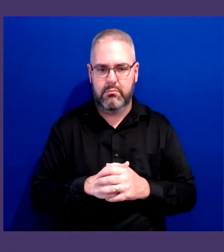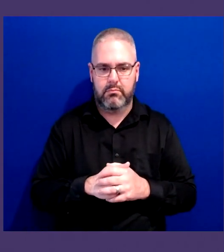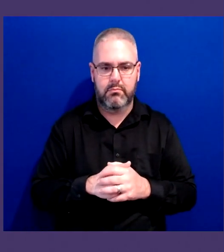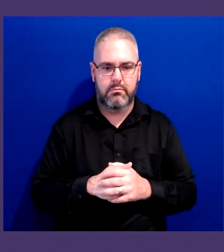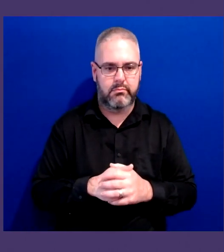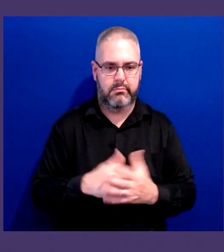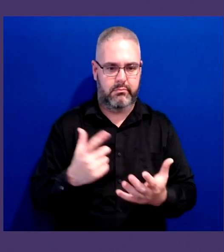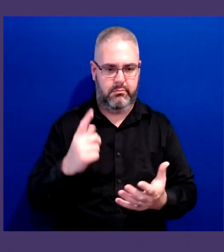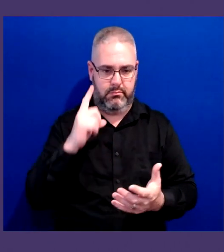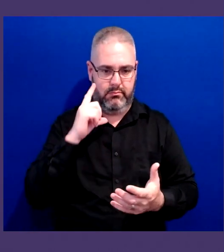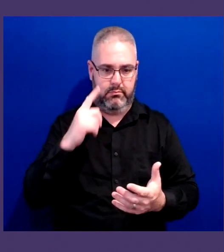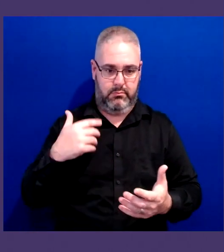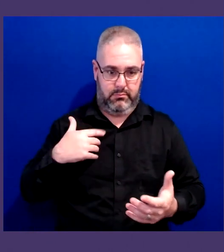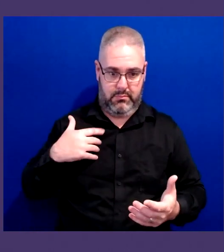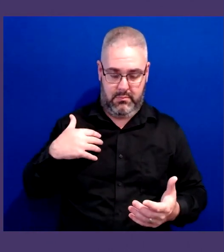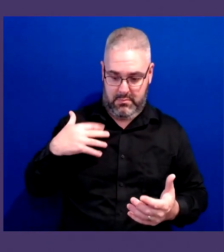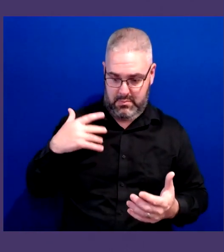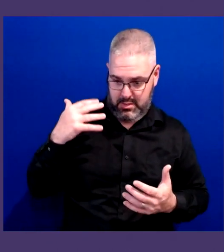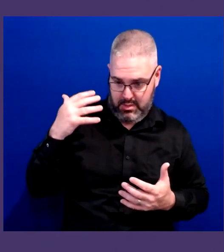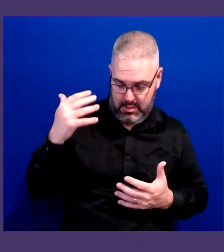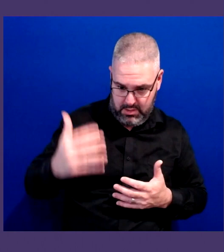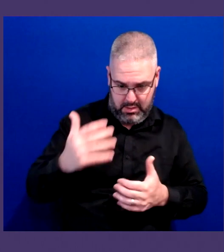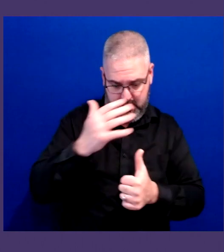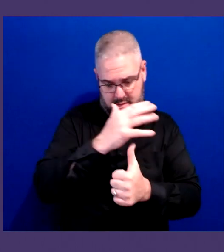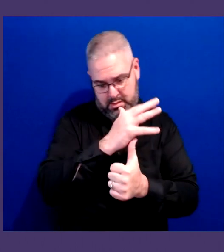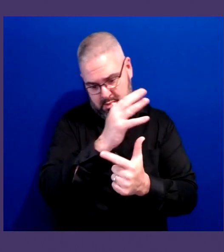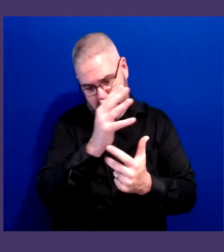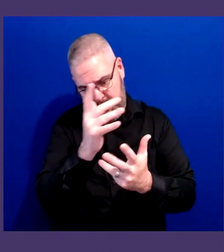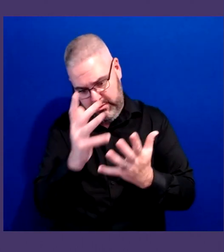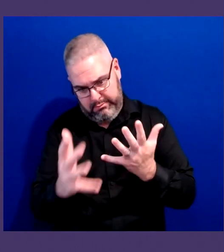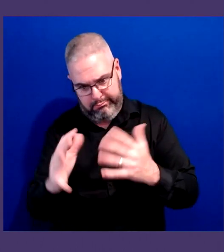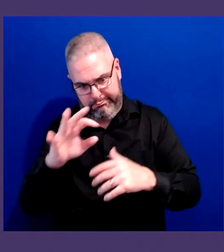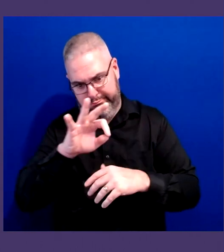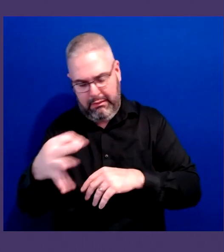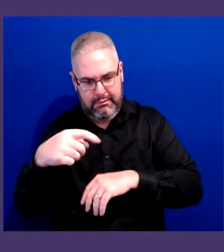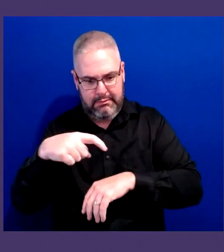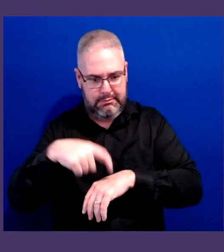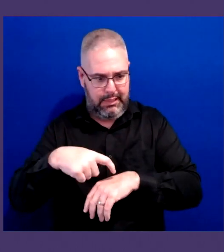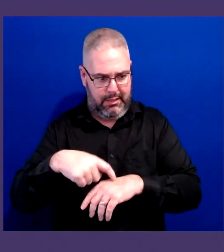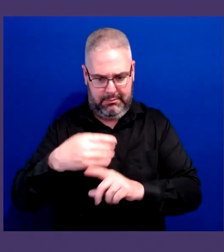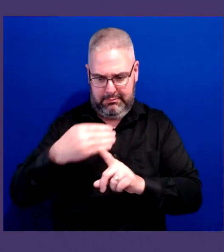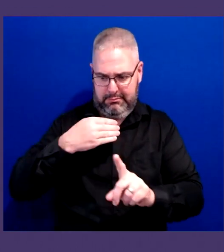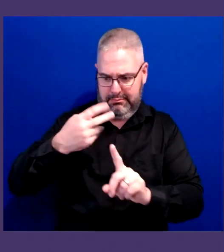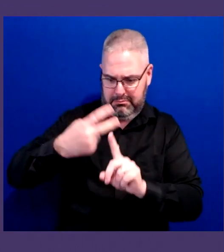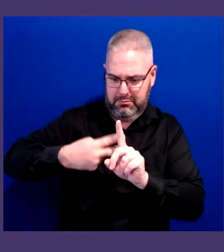in the last couple of months, the Uber driver just